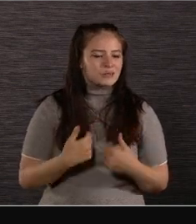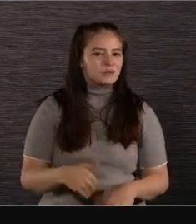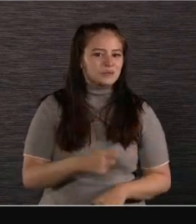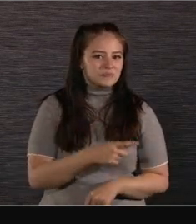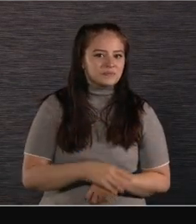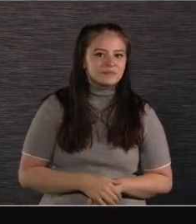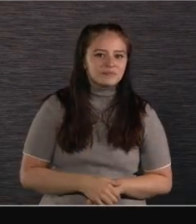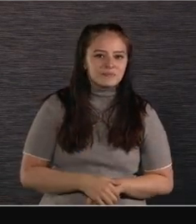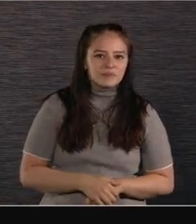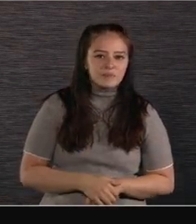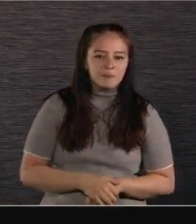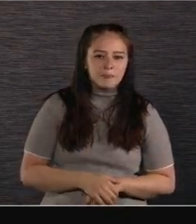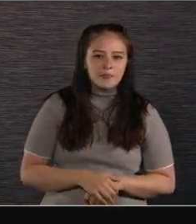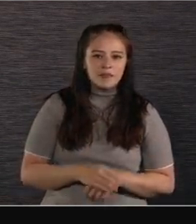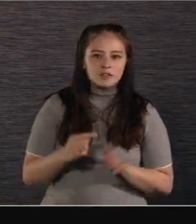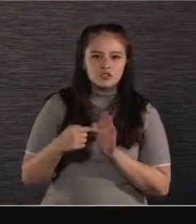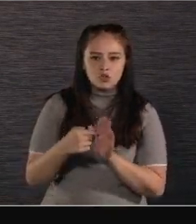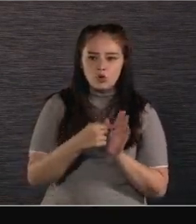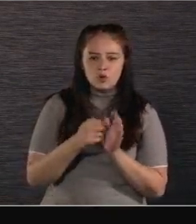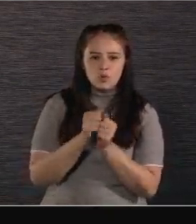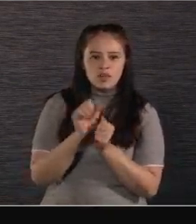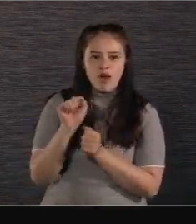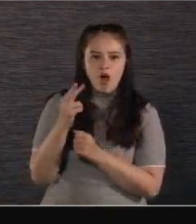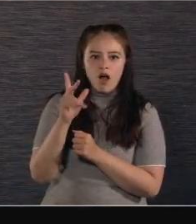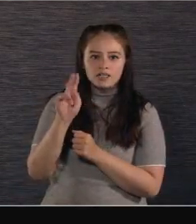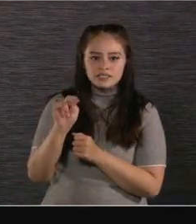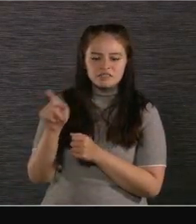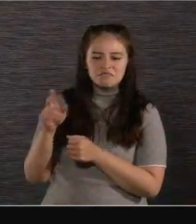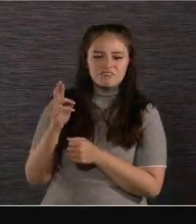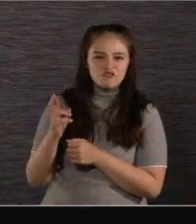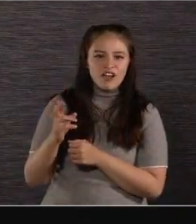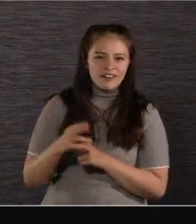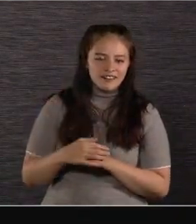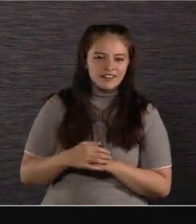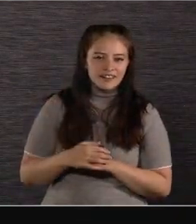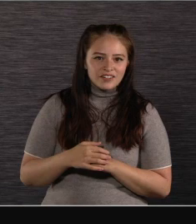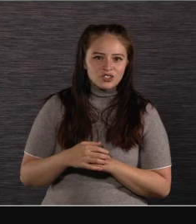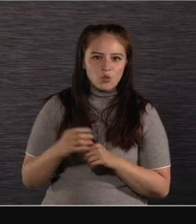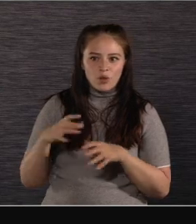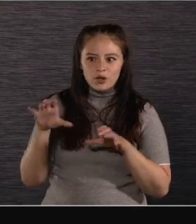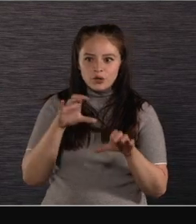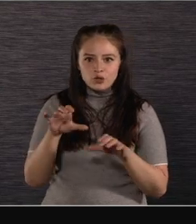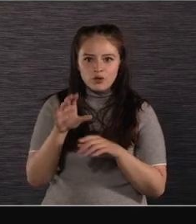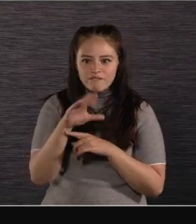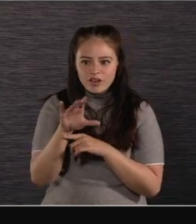We're shooting with a good friend, Austin Keen, because we're going to do stuff at night. Drone light stuff.